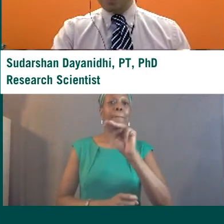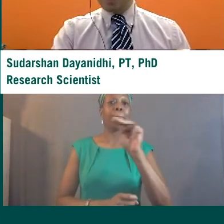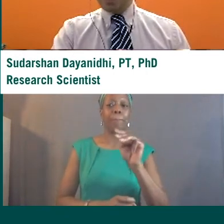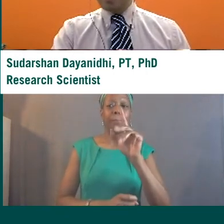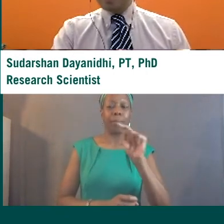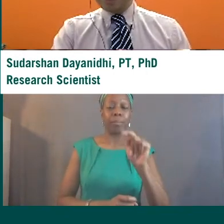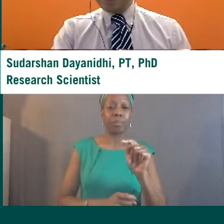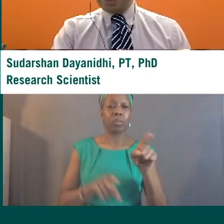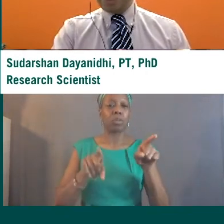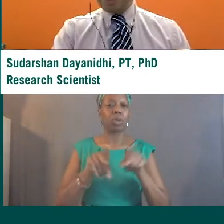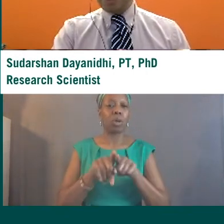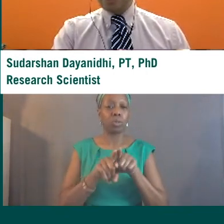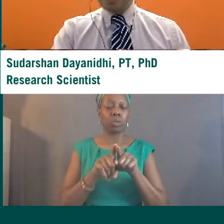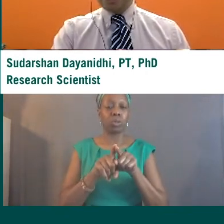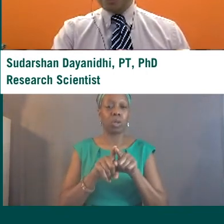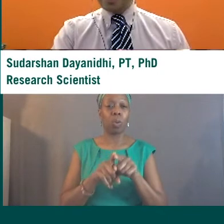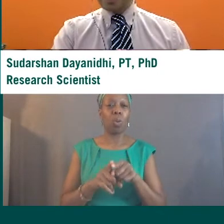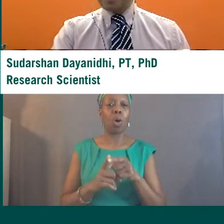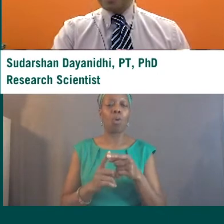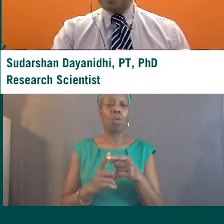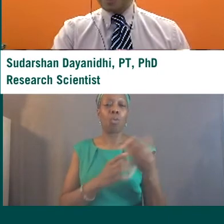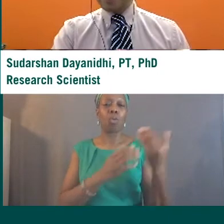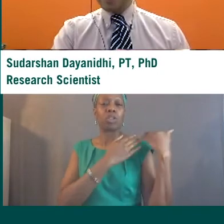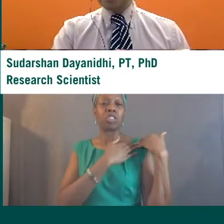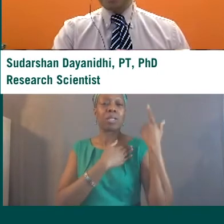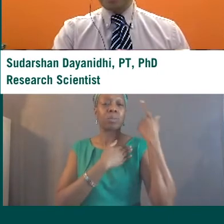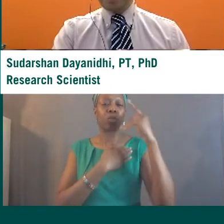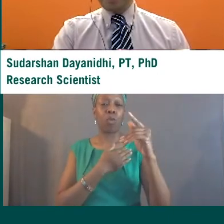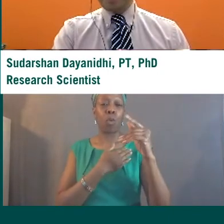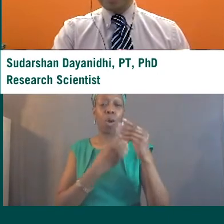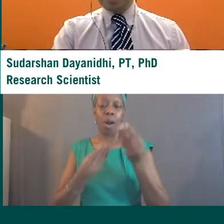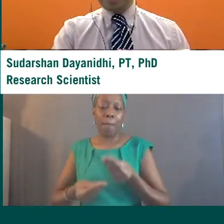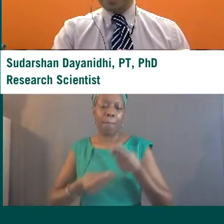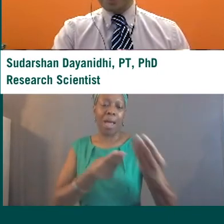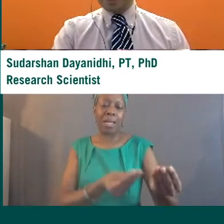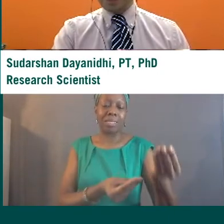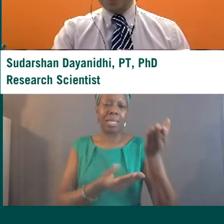how exactly it can we use the regenerative capacity of these cells